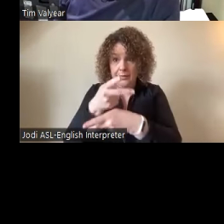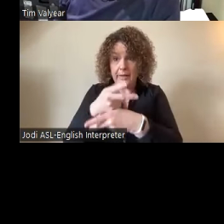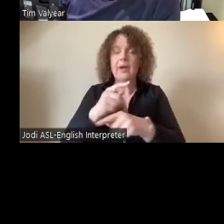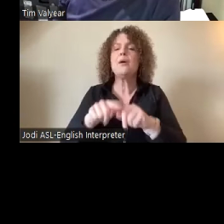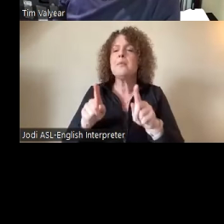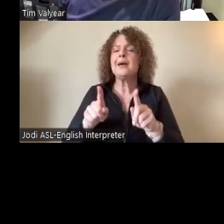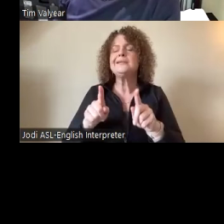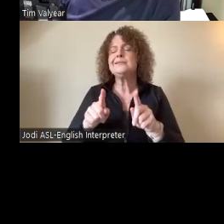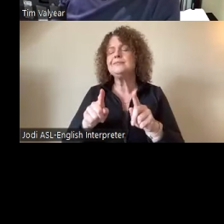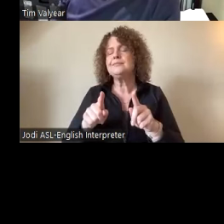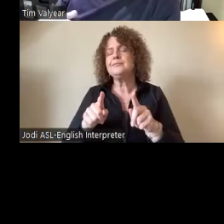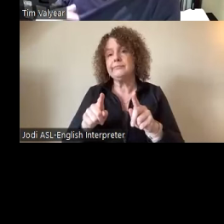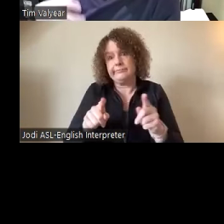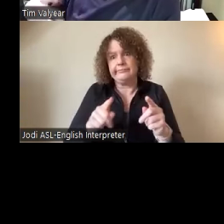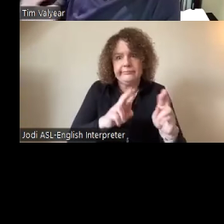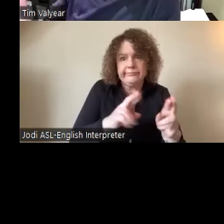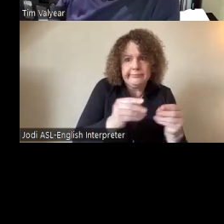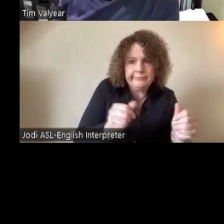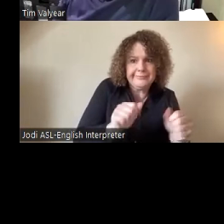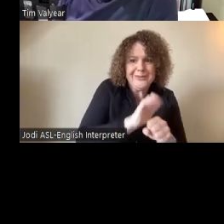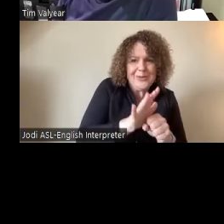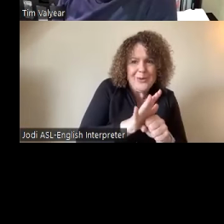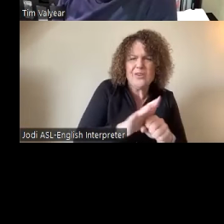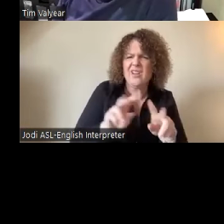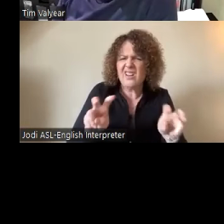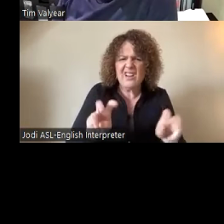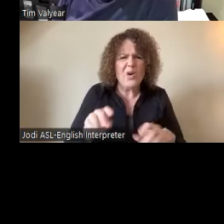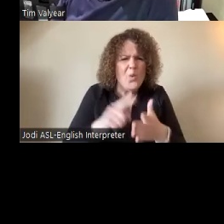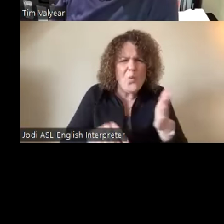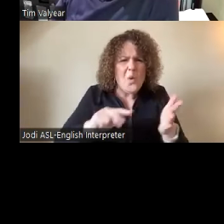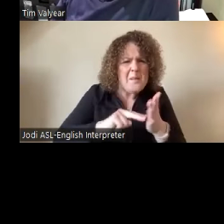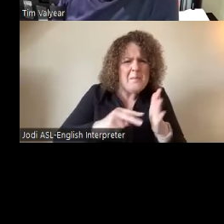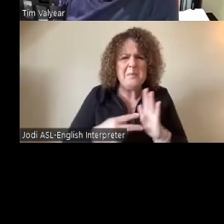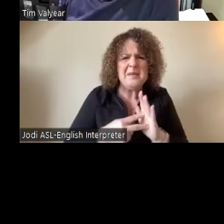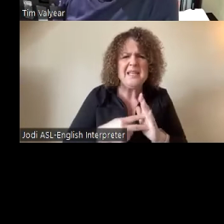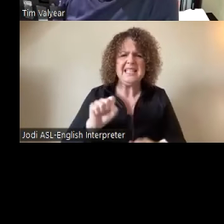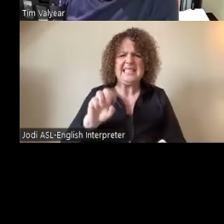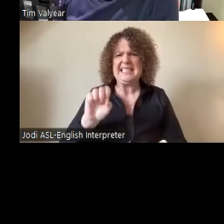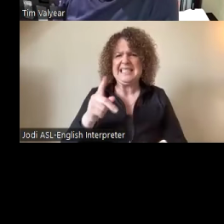once we're